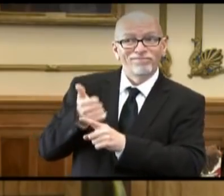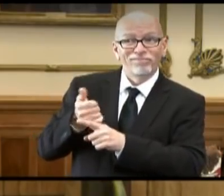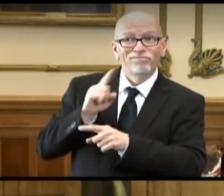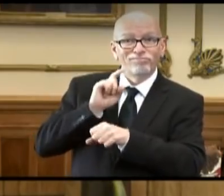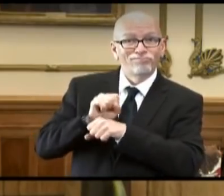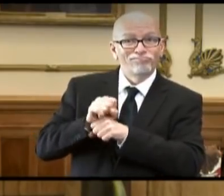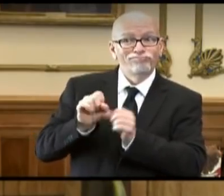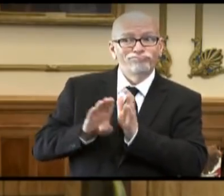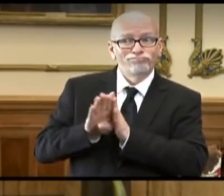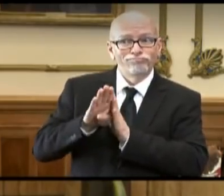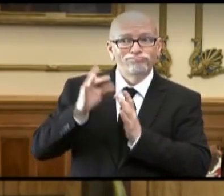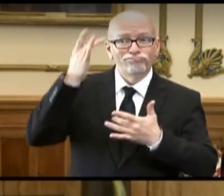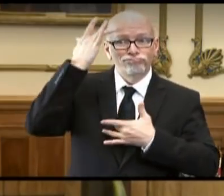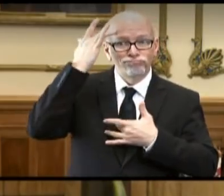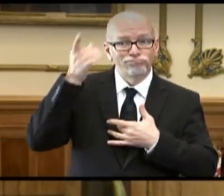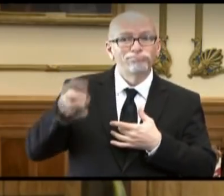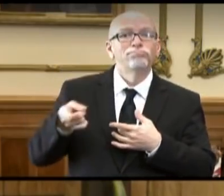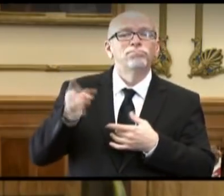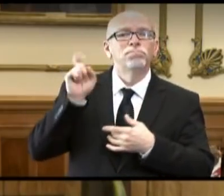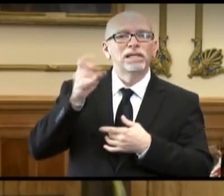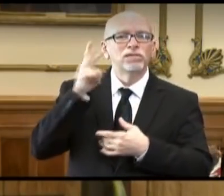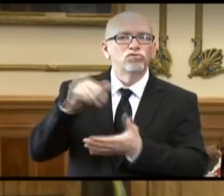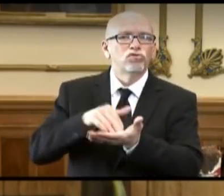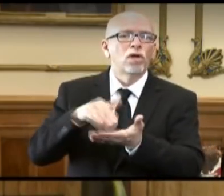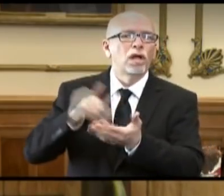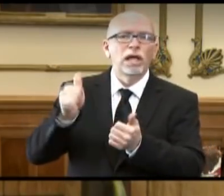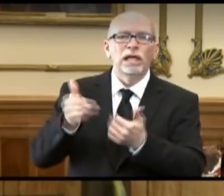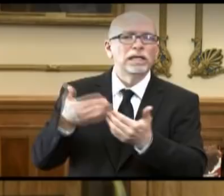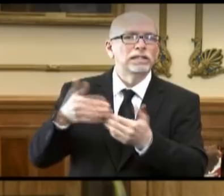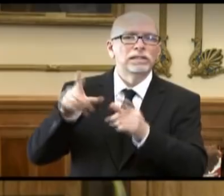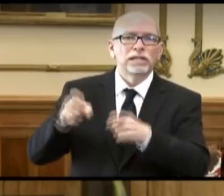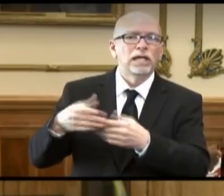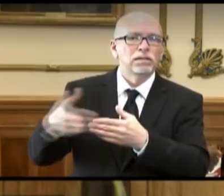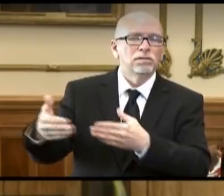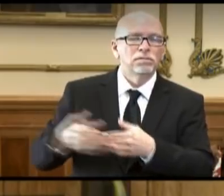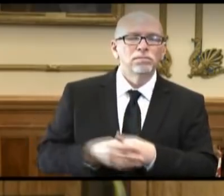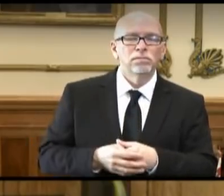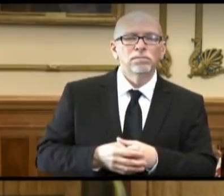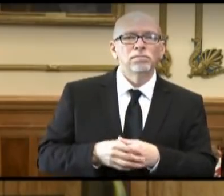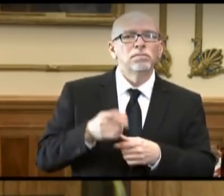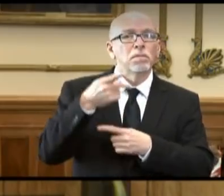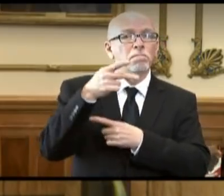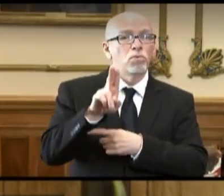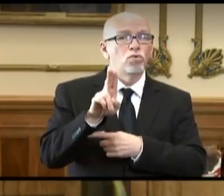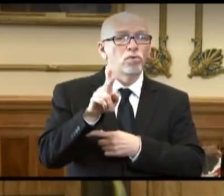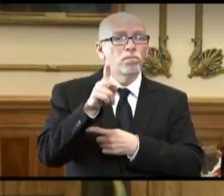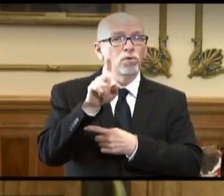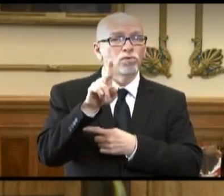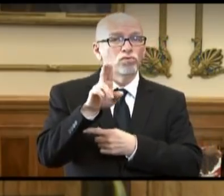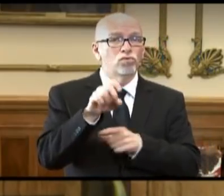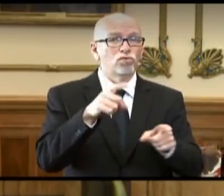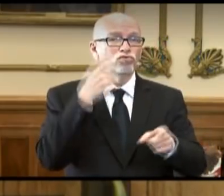THAT IS GOING TO MAKE IT EASIER FOR PEOPLE TO TEST. SOMEONE LIKE THE INDIVIDUAL YOU ARE TALKING ABOUT, IF SHE DOES DEVELOP ANY SYMPTOMS AT ALL, TO